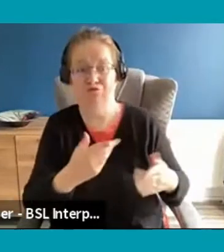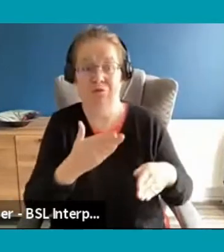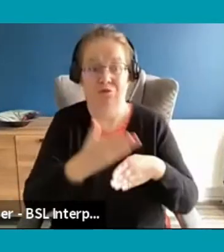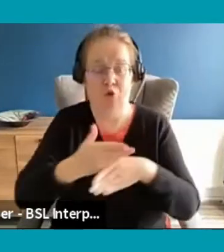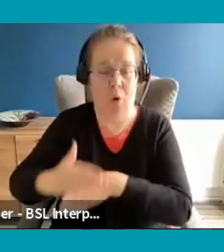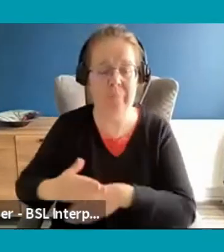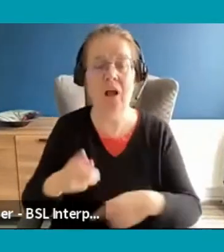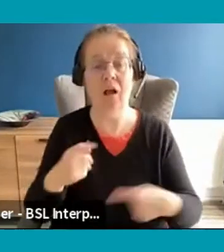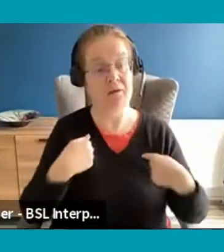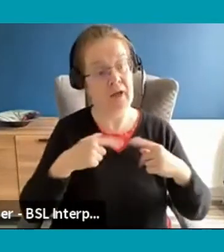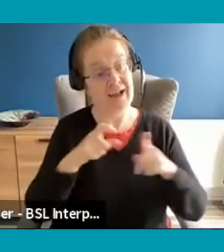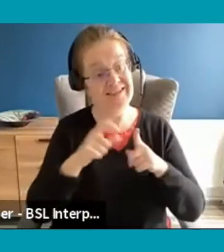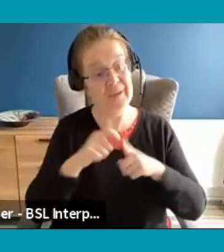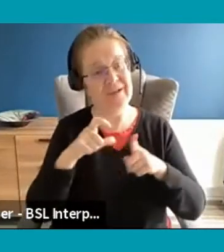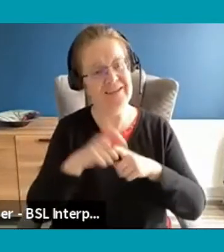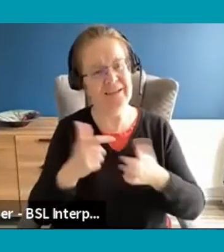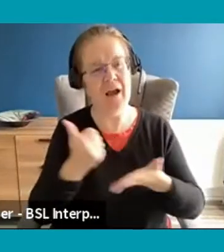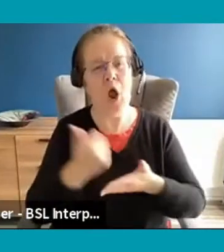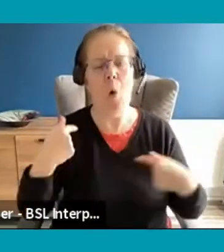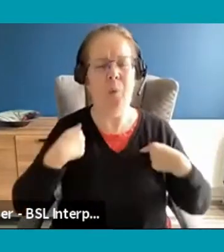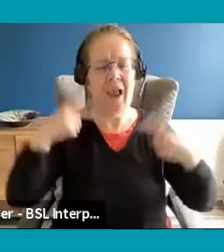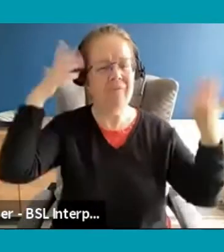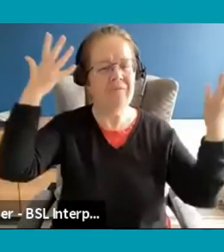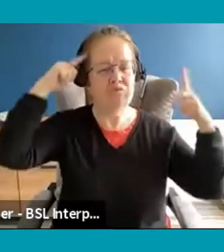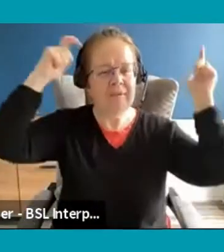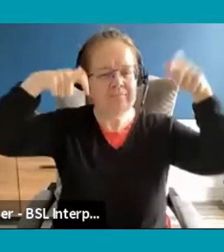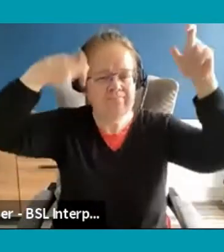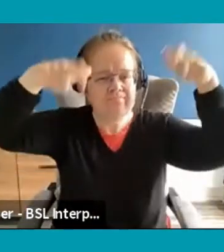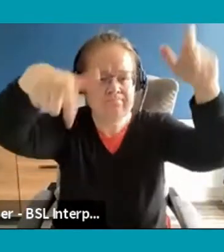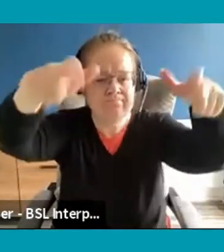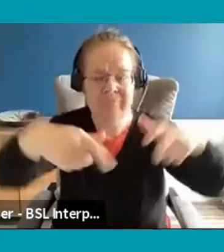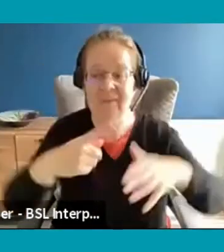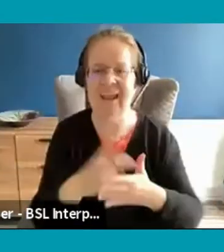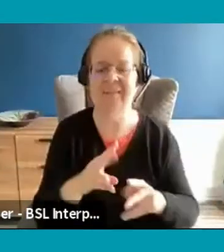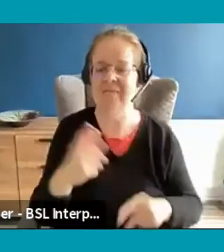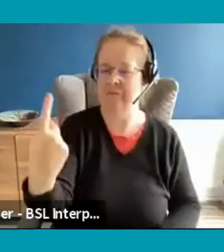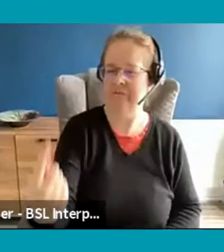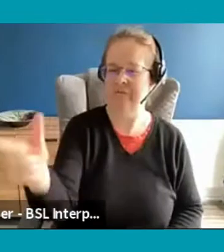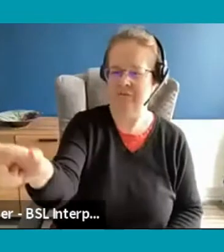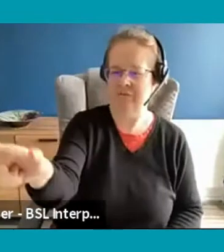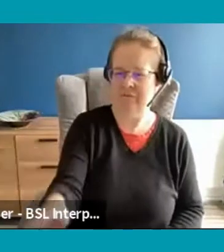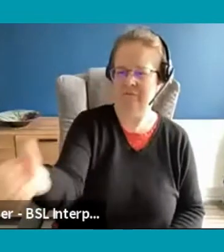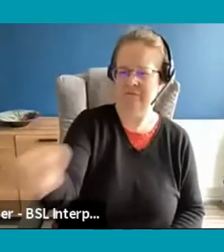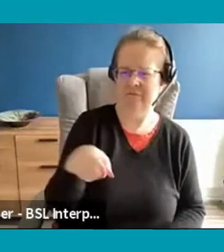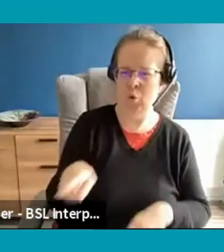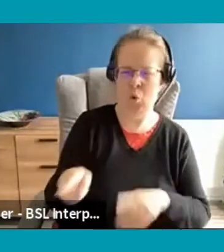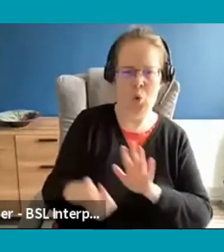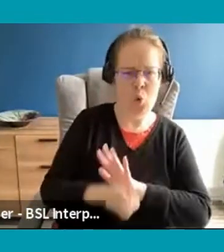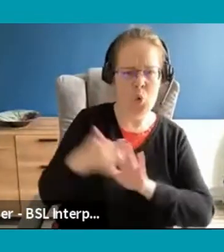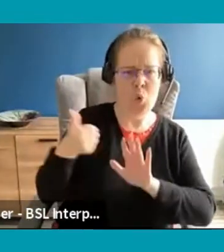we pride ourselves on our innovation. So if an individual has skills and the right DNA we